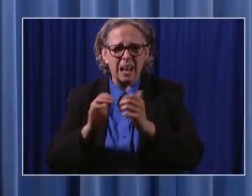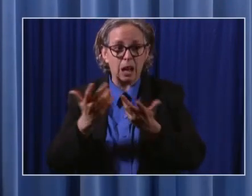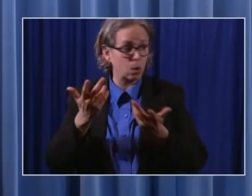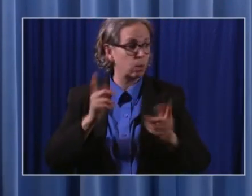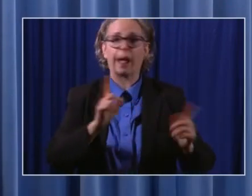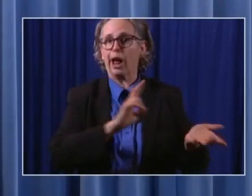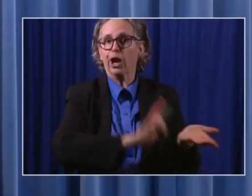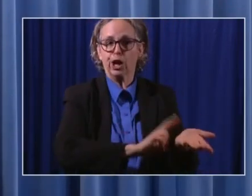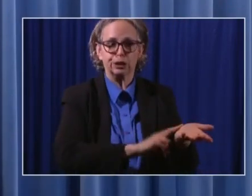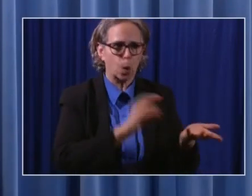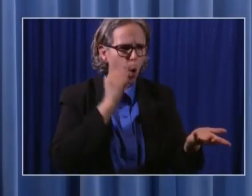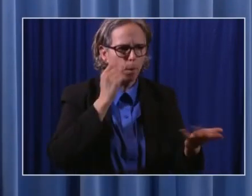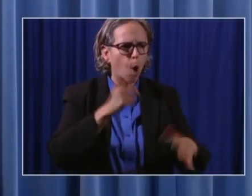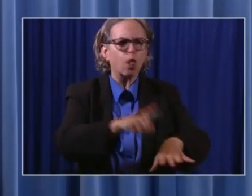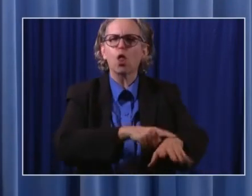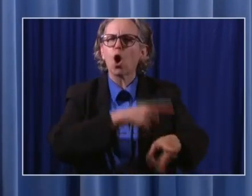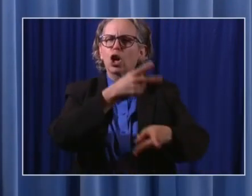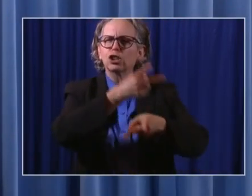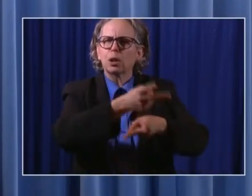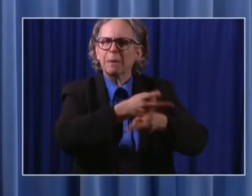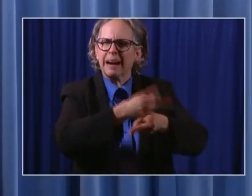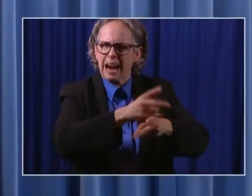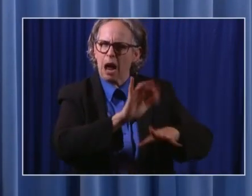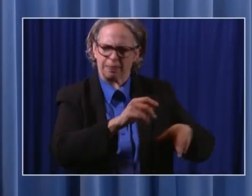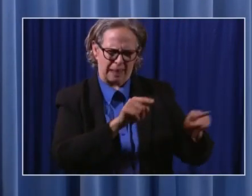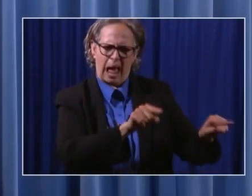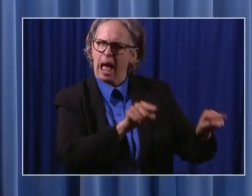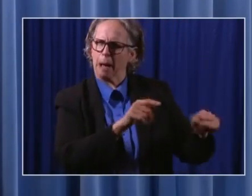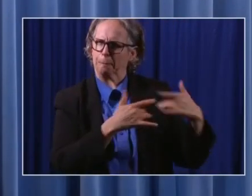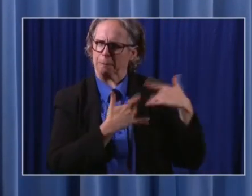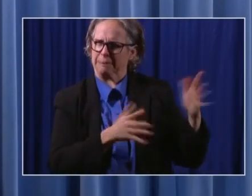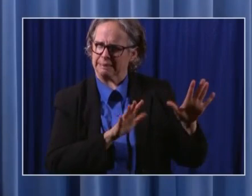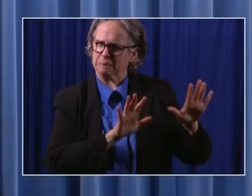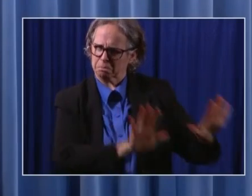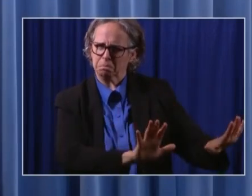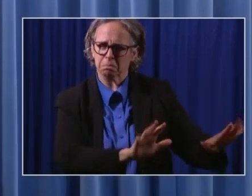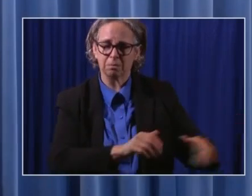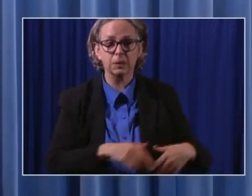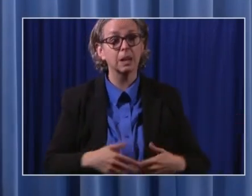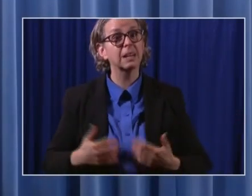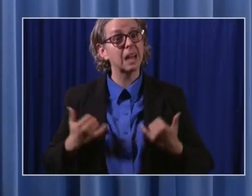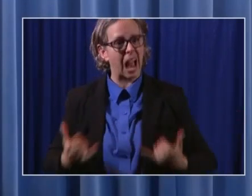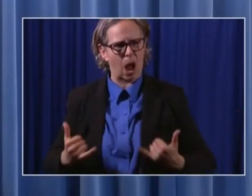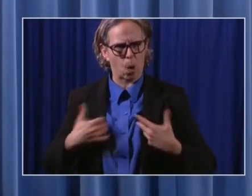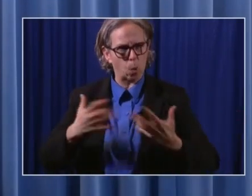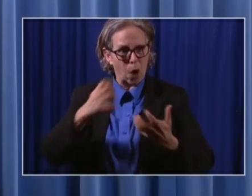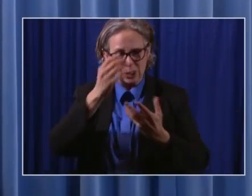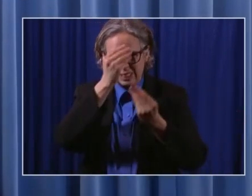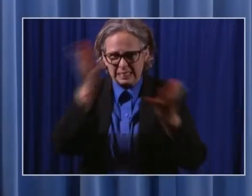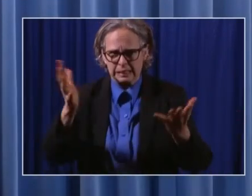TERM CARE FACILITY OUTBREAKS DURING THIS PANDEMIC BECAUSE THIS IS WHERE MANY OF THE MOST